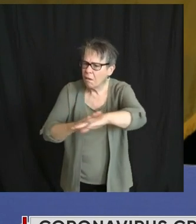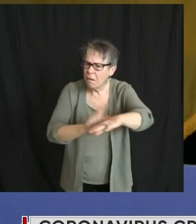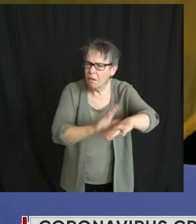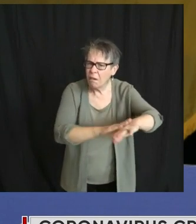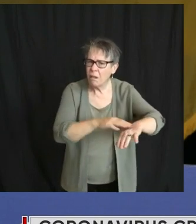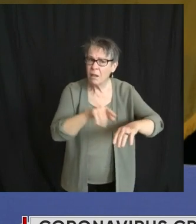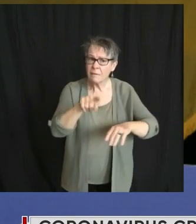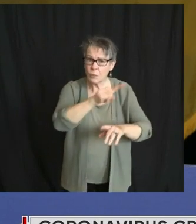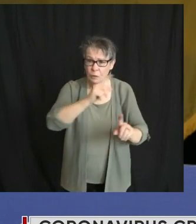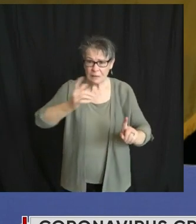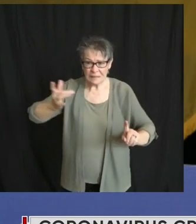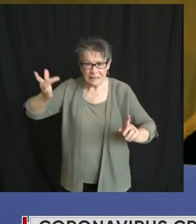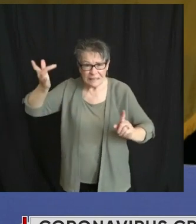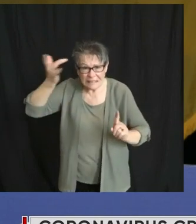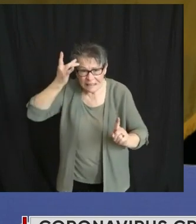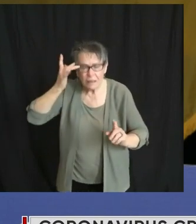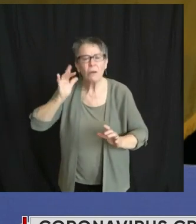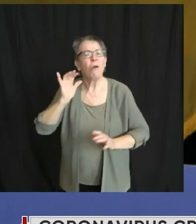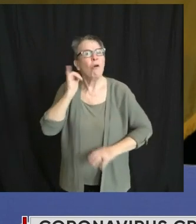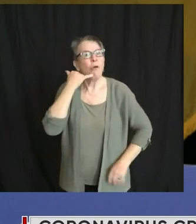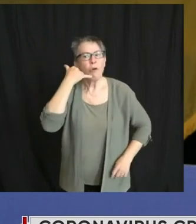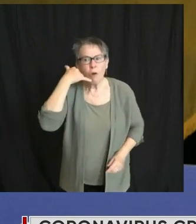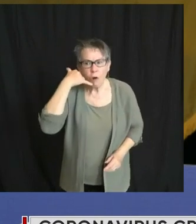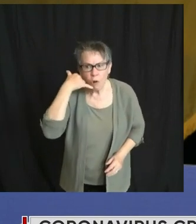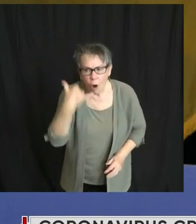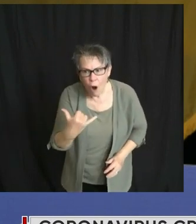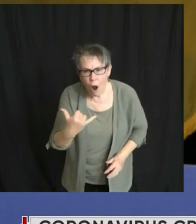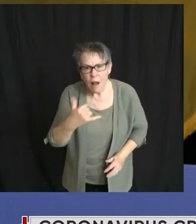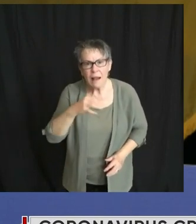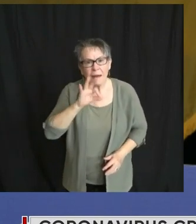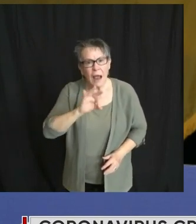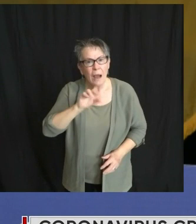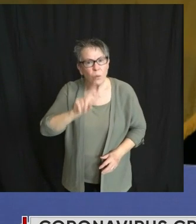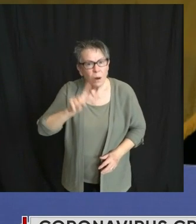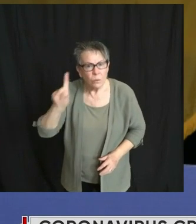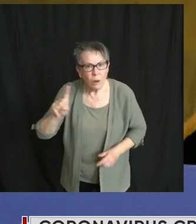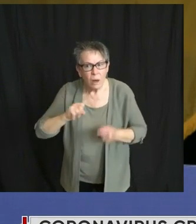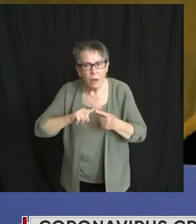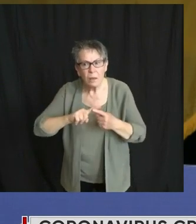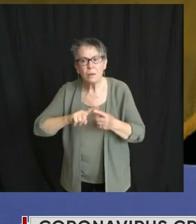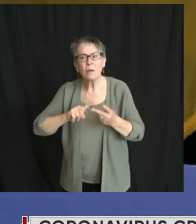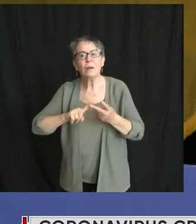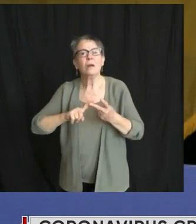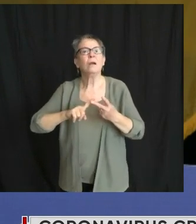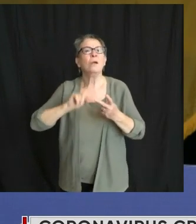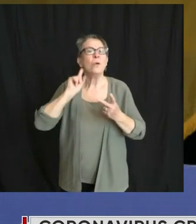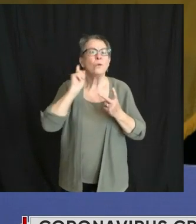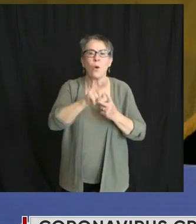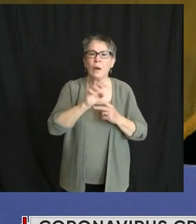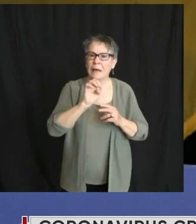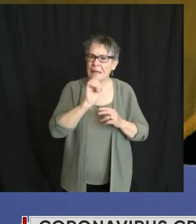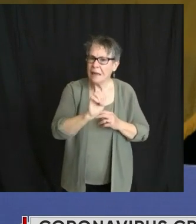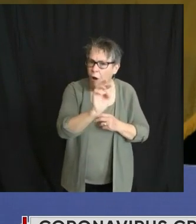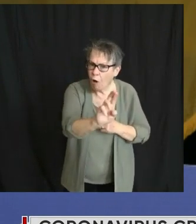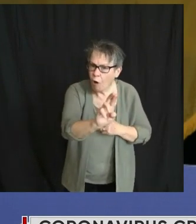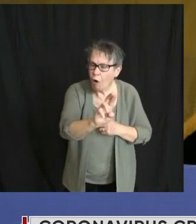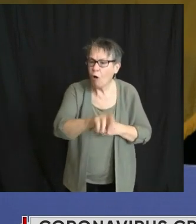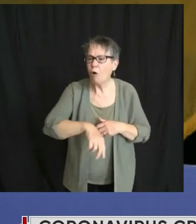ABDOMINAL OR BACK PAIN, YOU SHOULD NOT DELAY IN SEEKING CARE. CALL 911 AND GO TO YOUR NEAREST